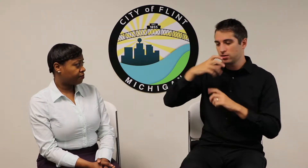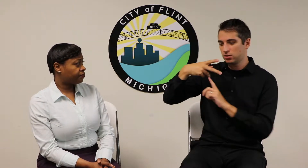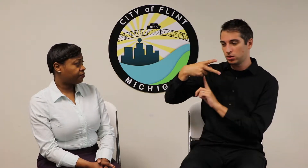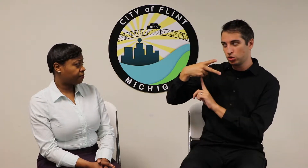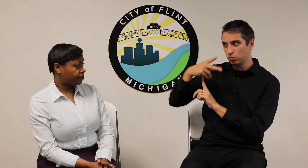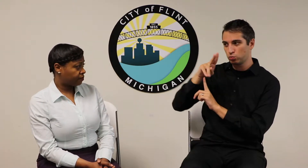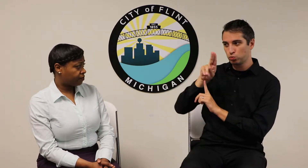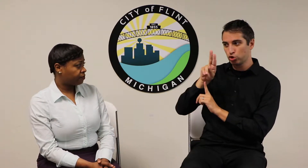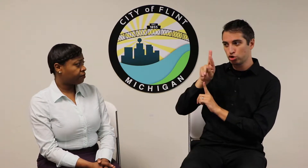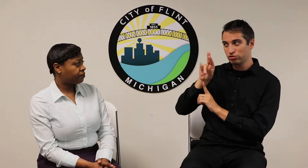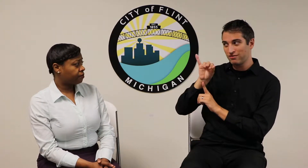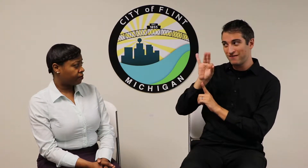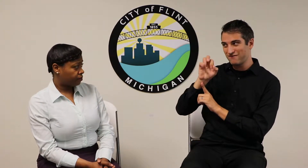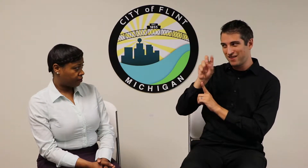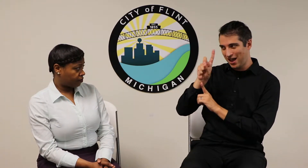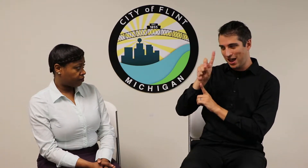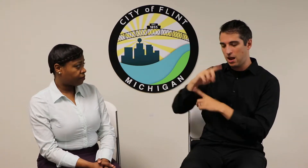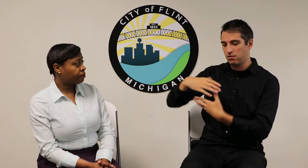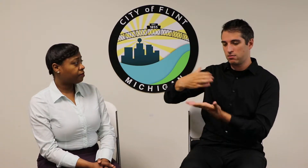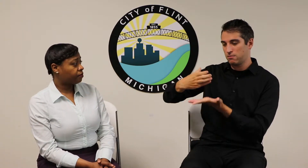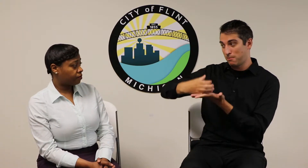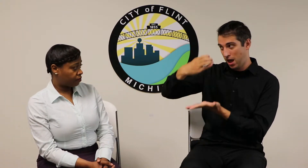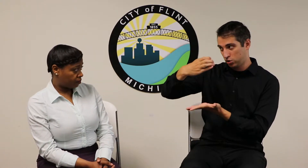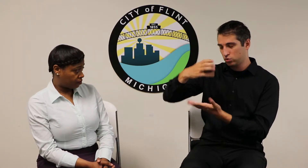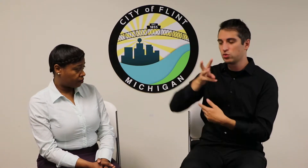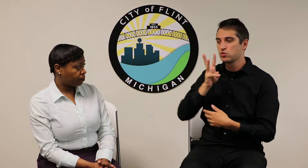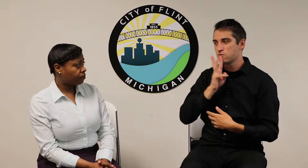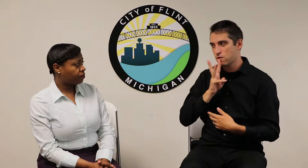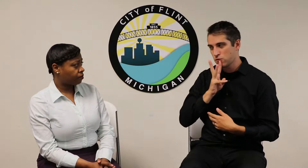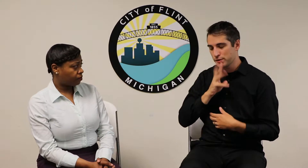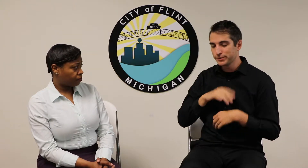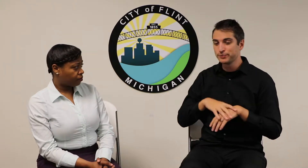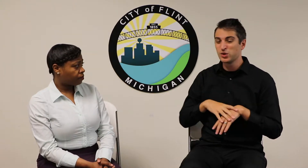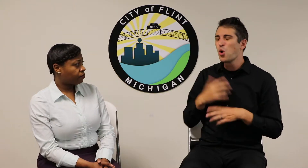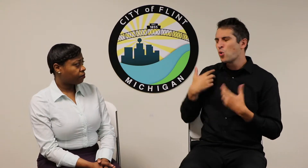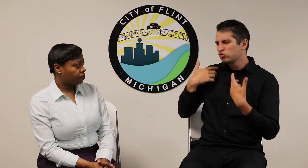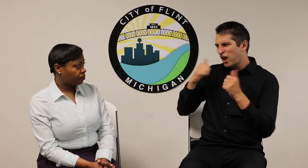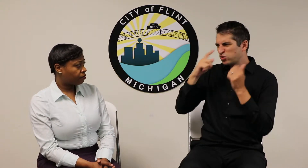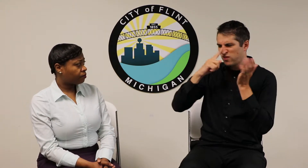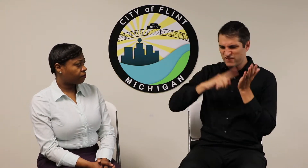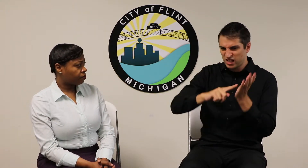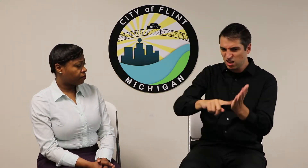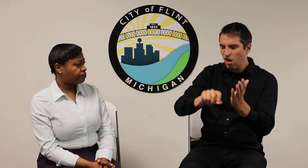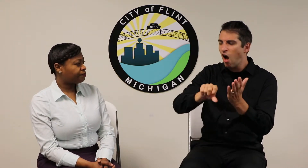to see what other kinds of infections that we might need to look for but